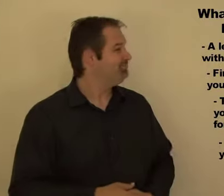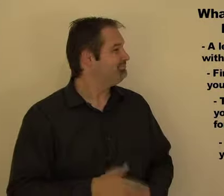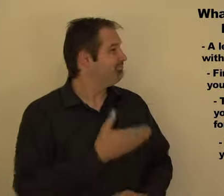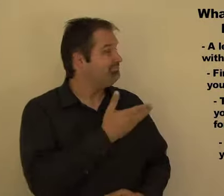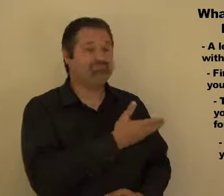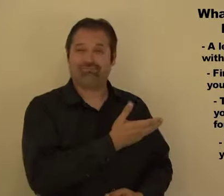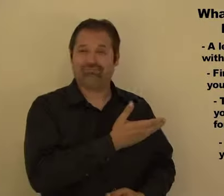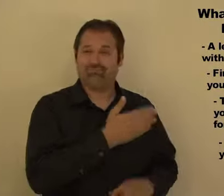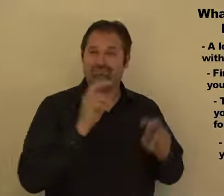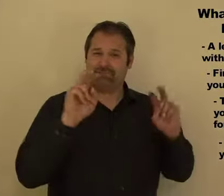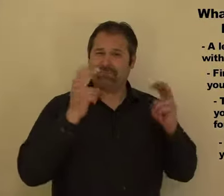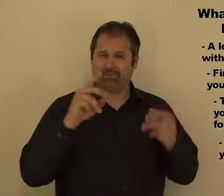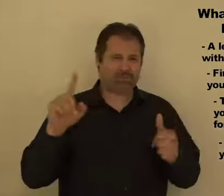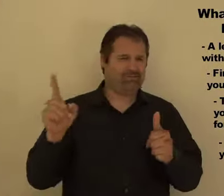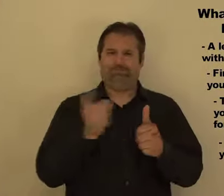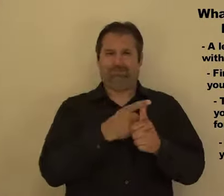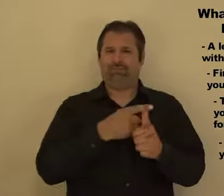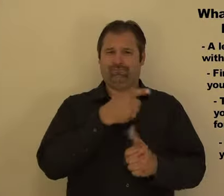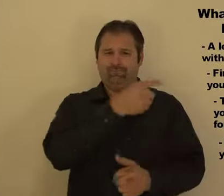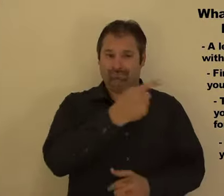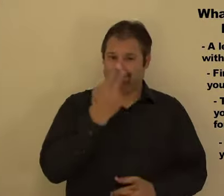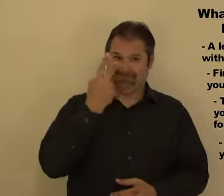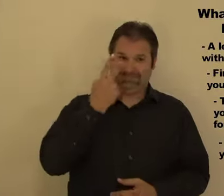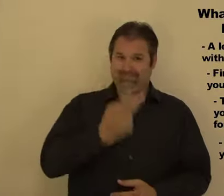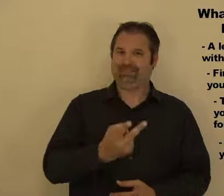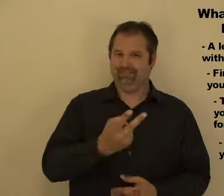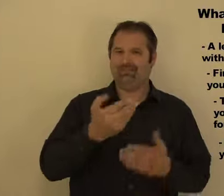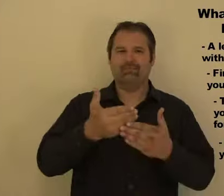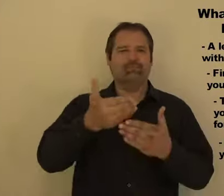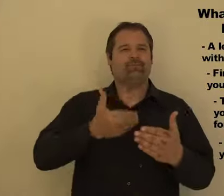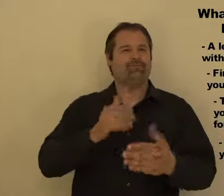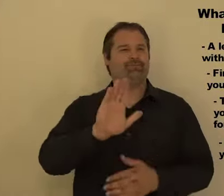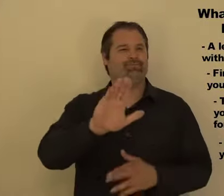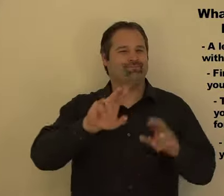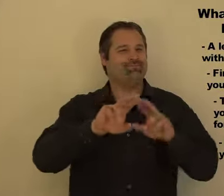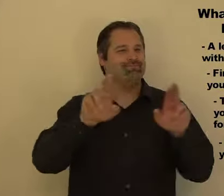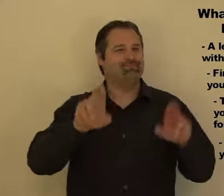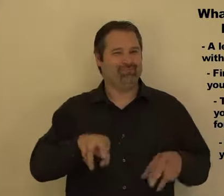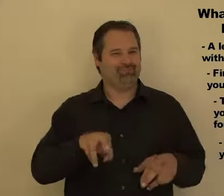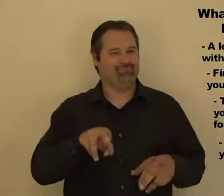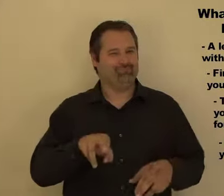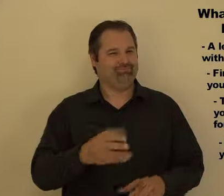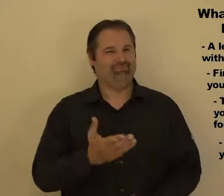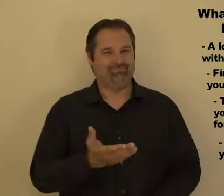A cover letter tells the employer that you are applying for a position,